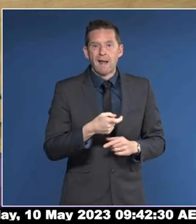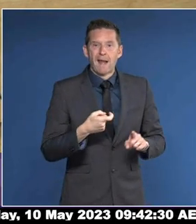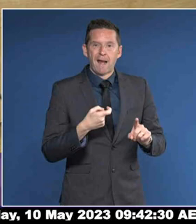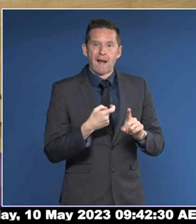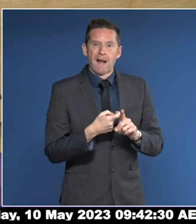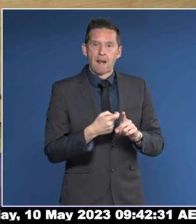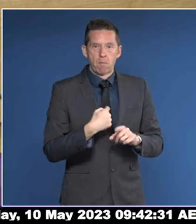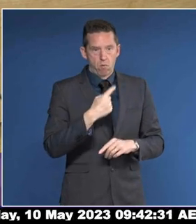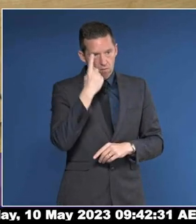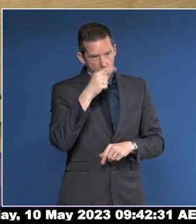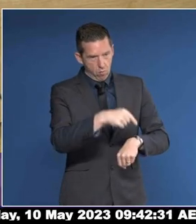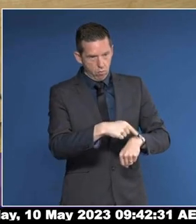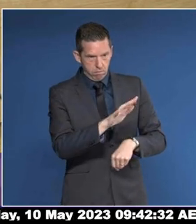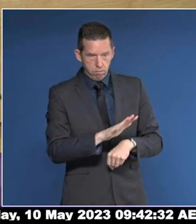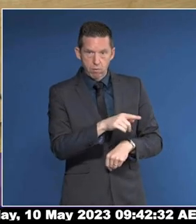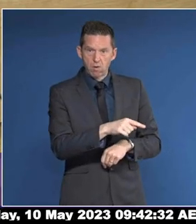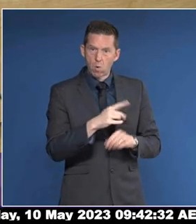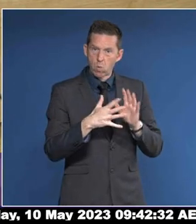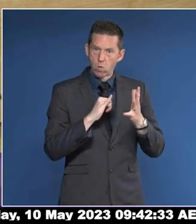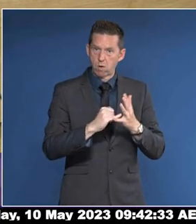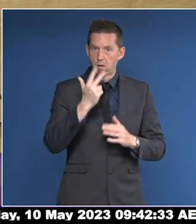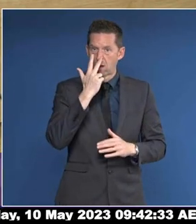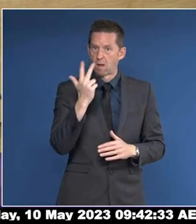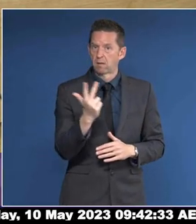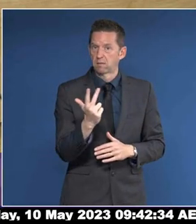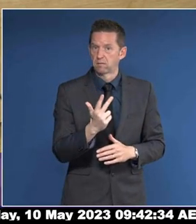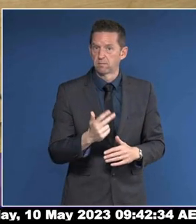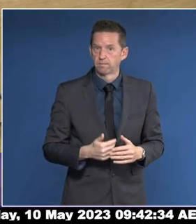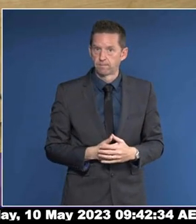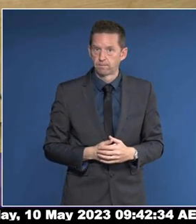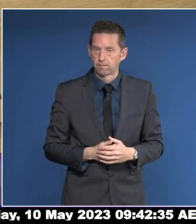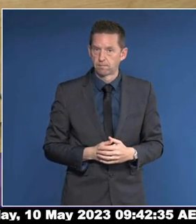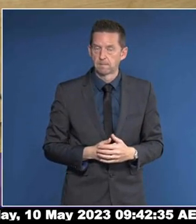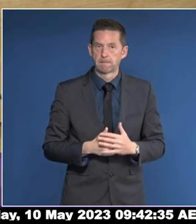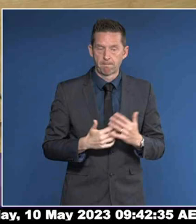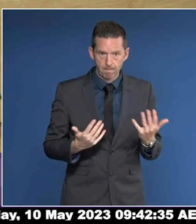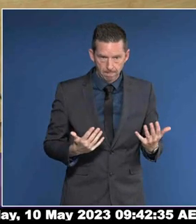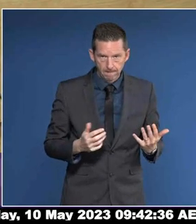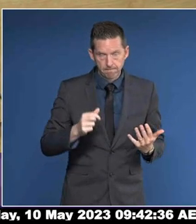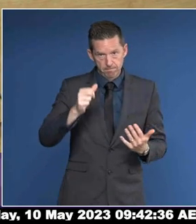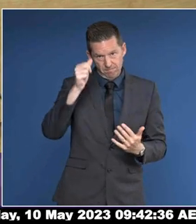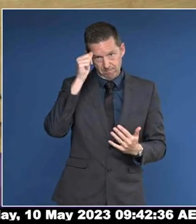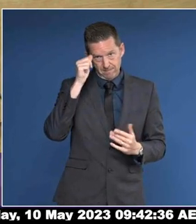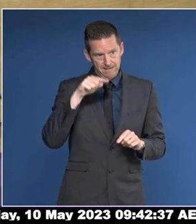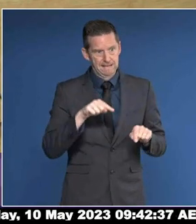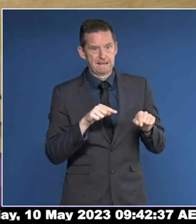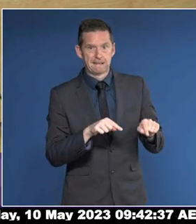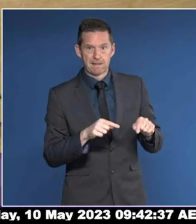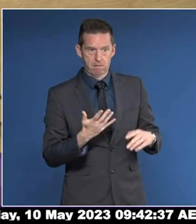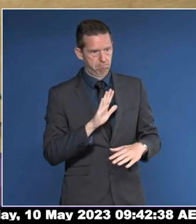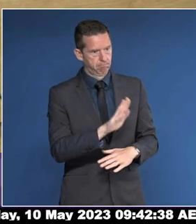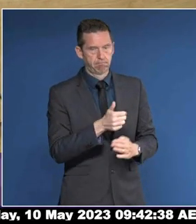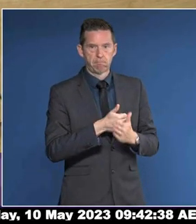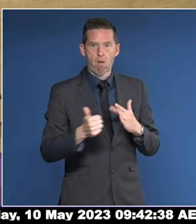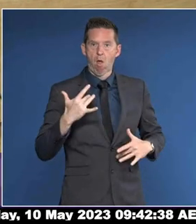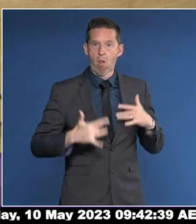18 and accepting that this is the circumstances in which he lived, and that his